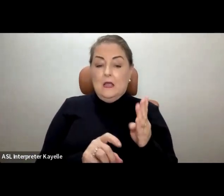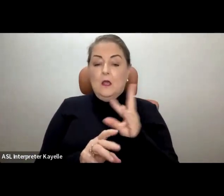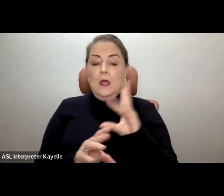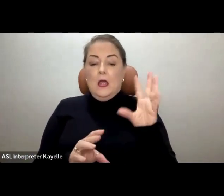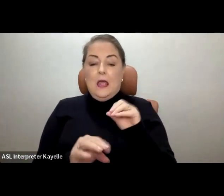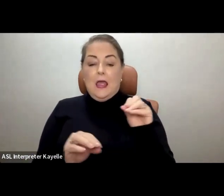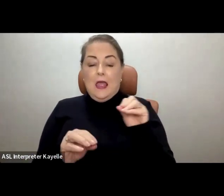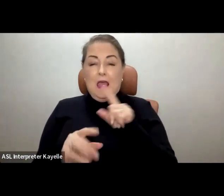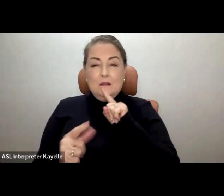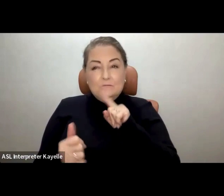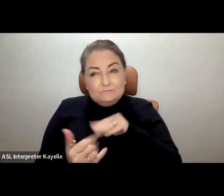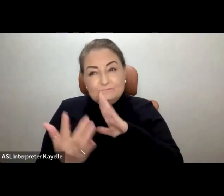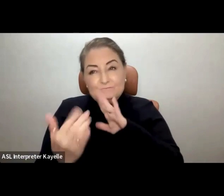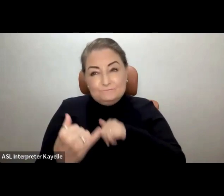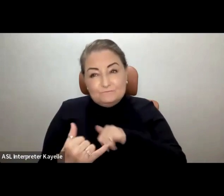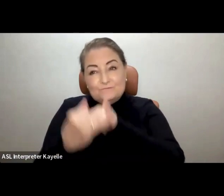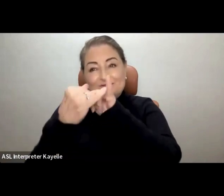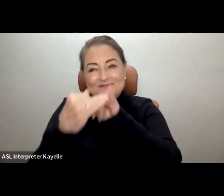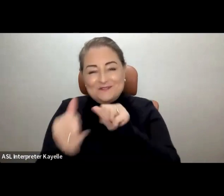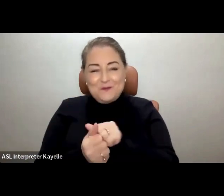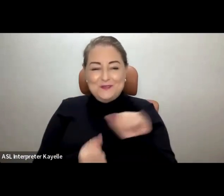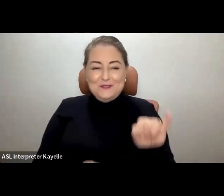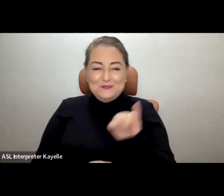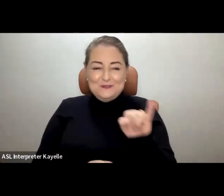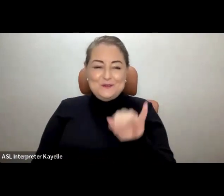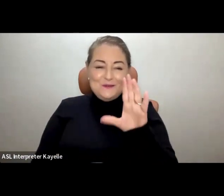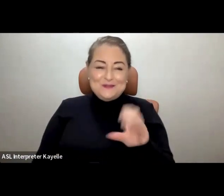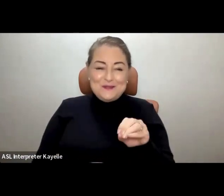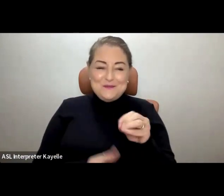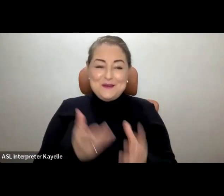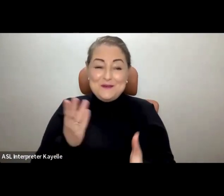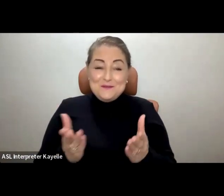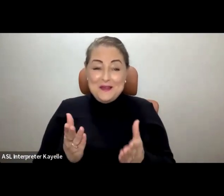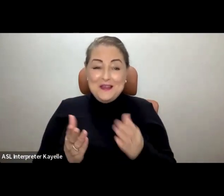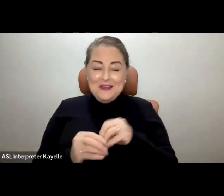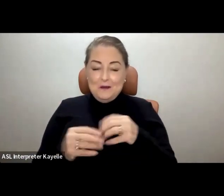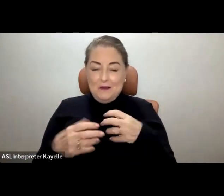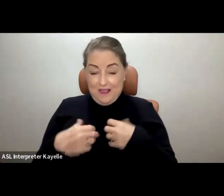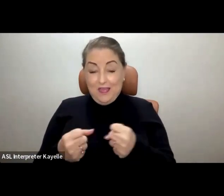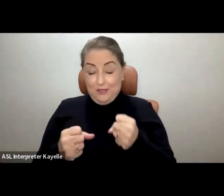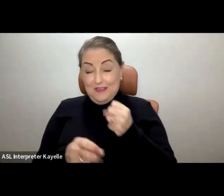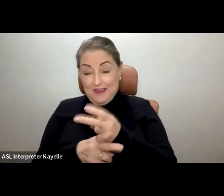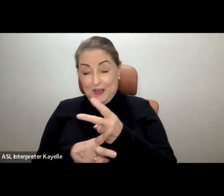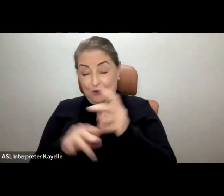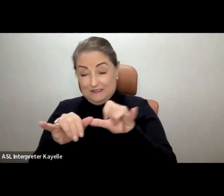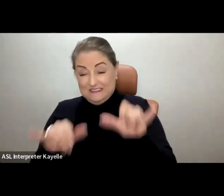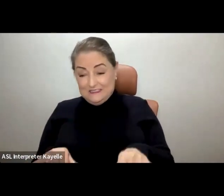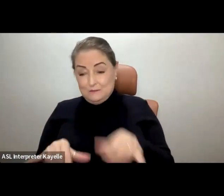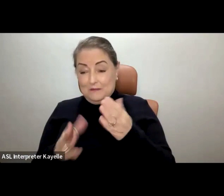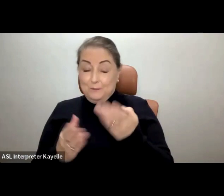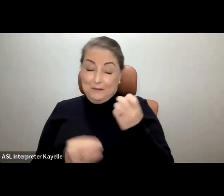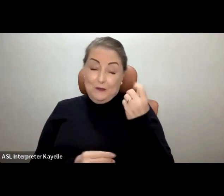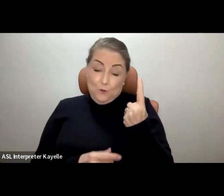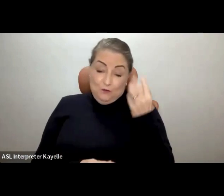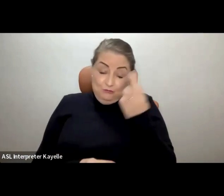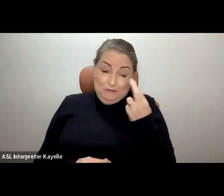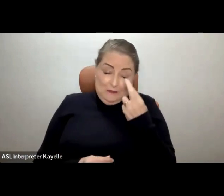insurance companies might be might be in our healthcare system might be one of the reasons that gets it gets some a